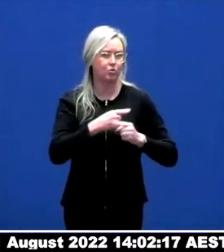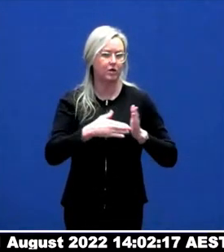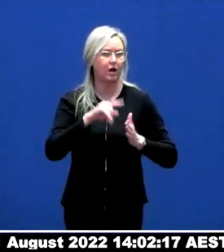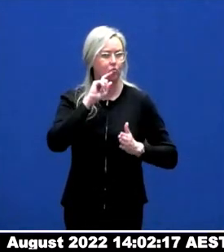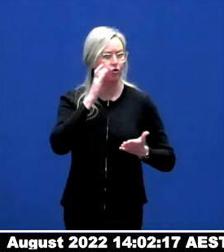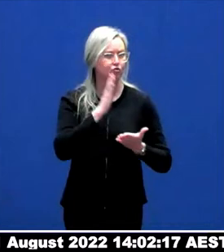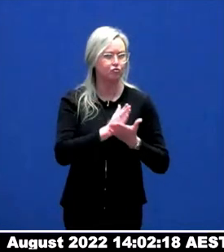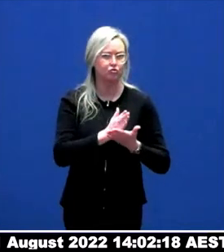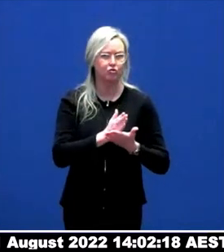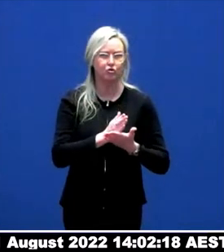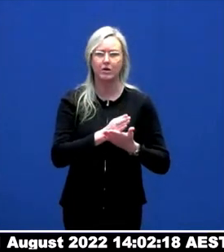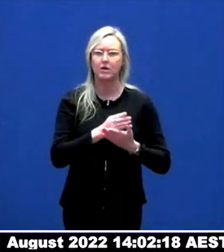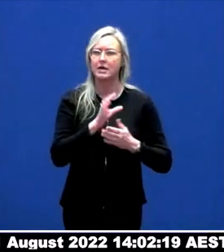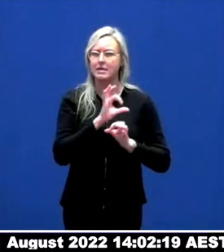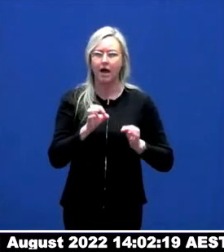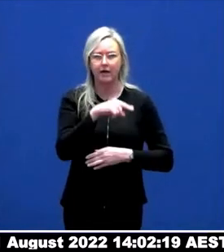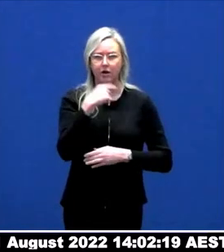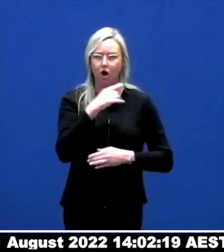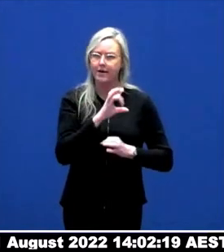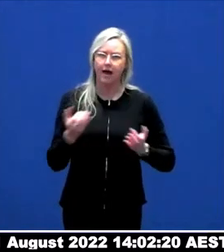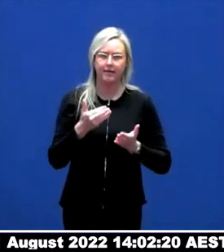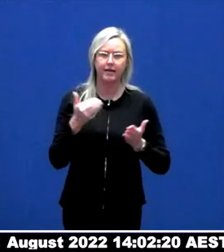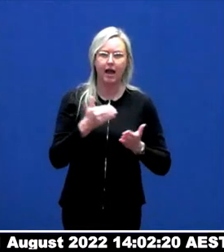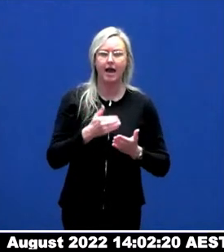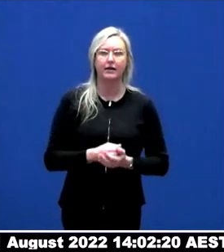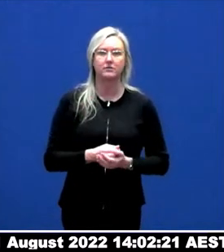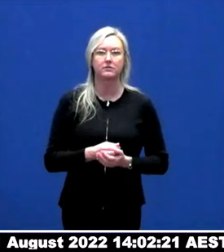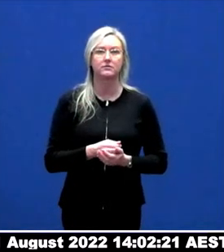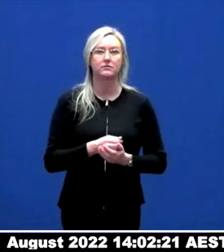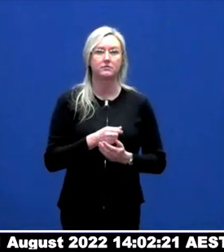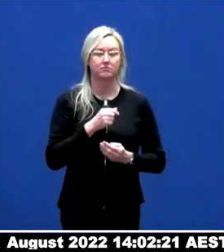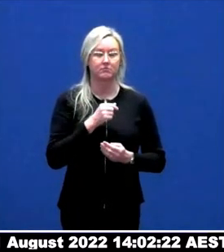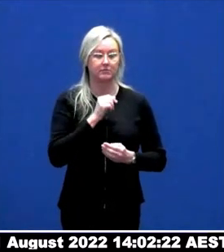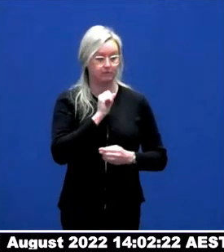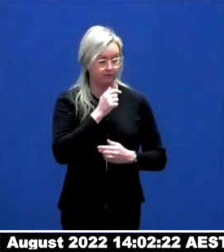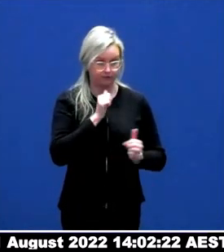I'll just indicate where Commissioners are.